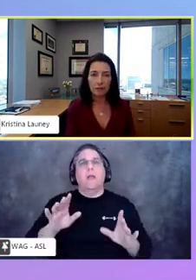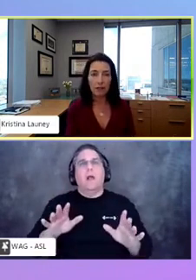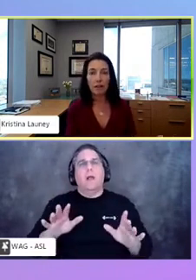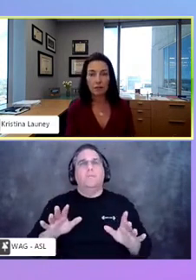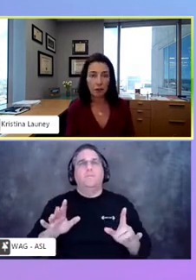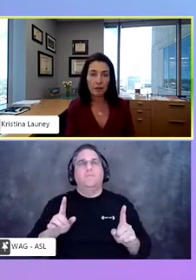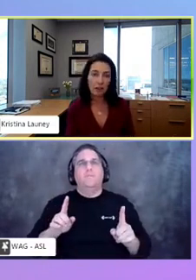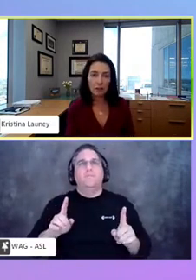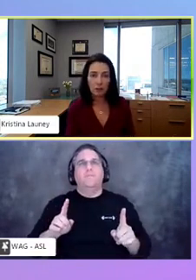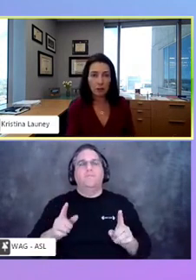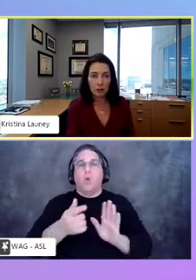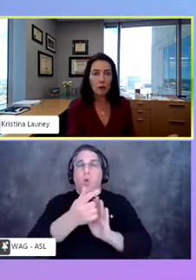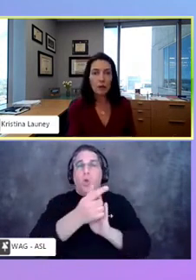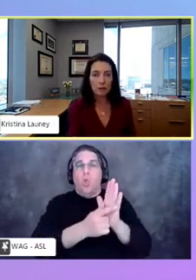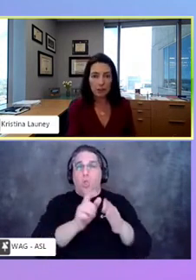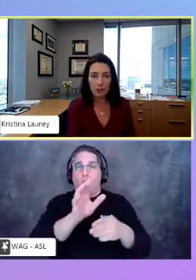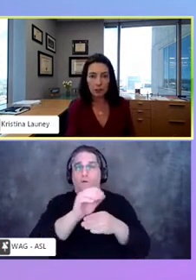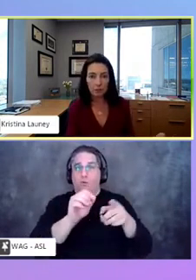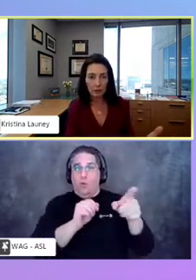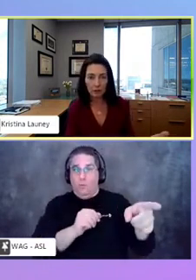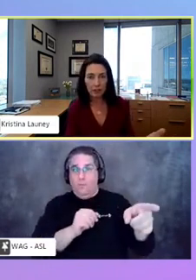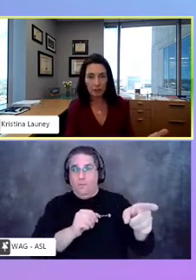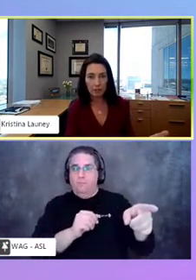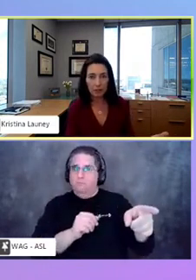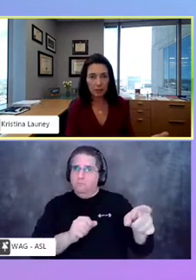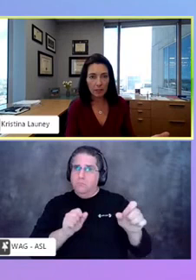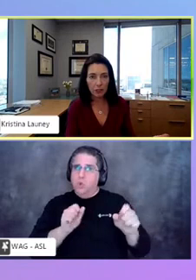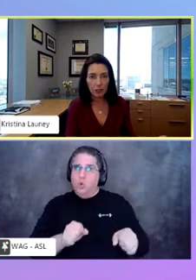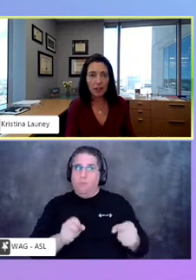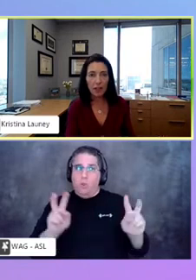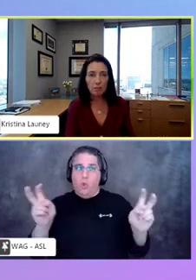there was a case this year that came out